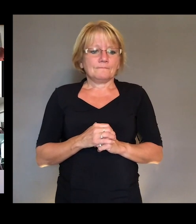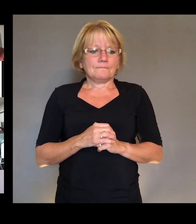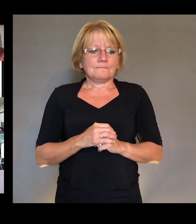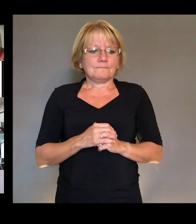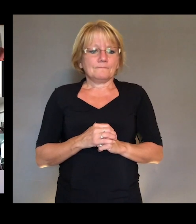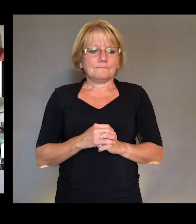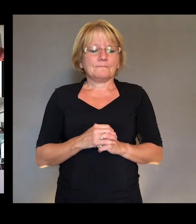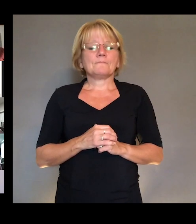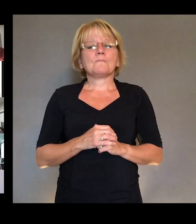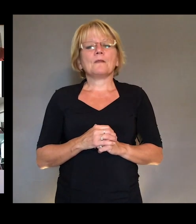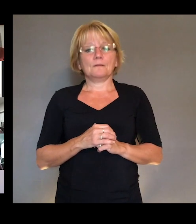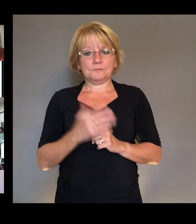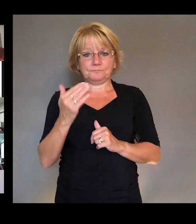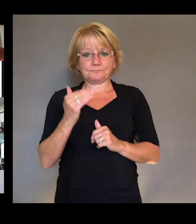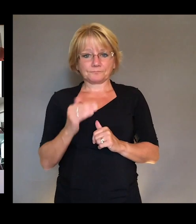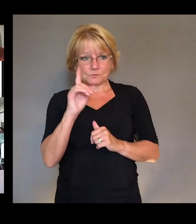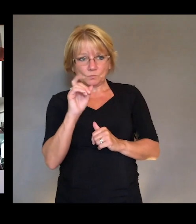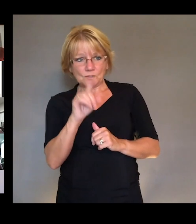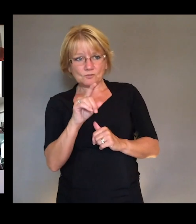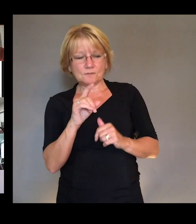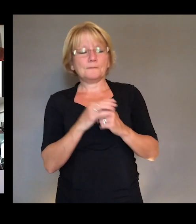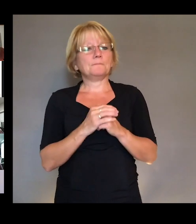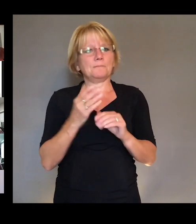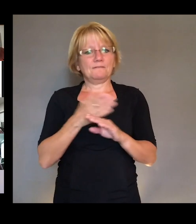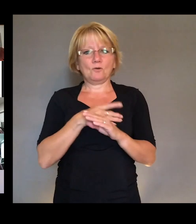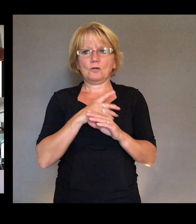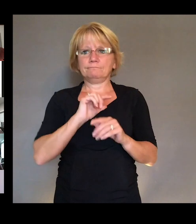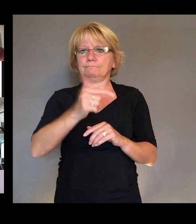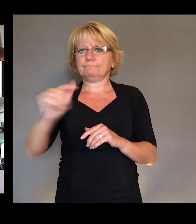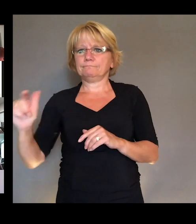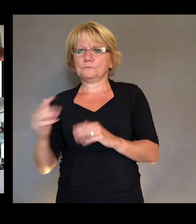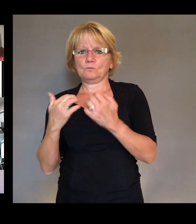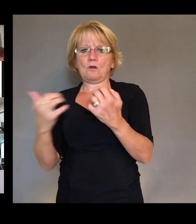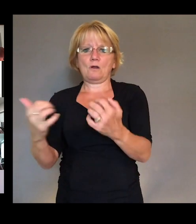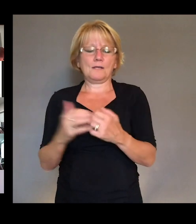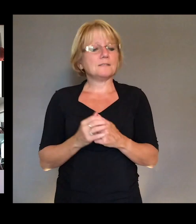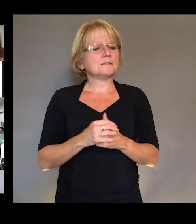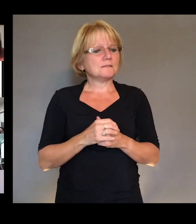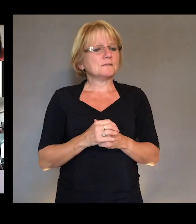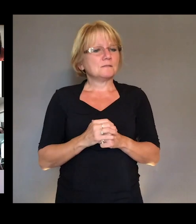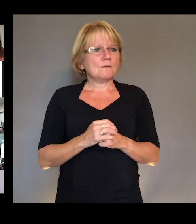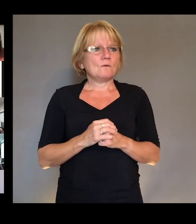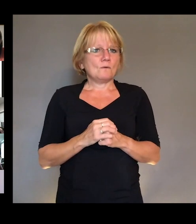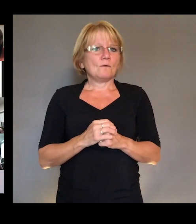Alright, cool. So here's a question before we open up to everyone. So what have we, you know, you've been doing,